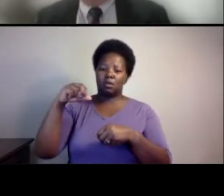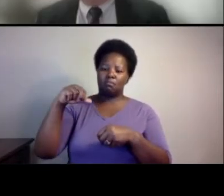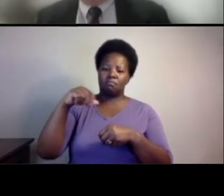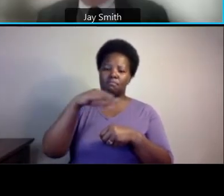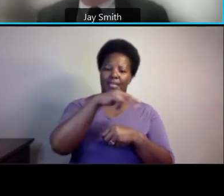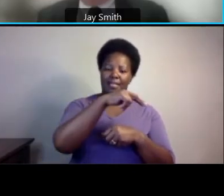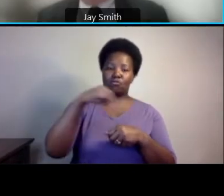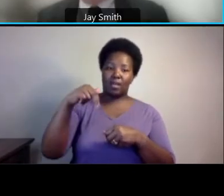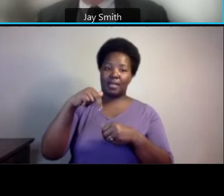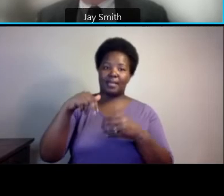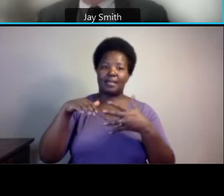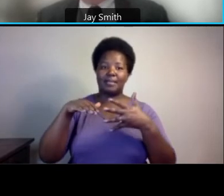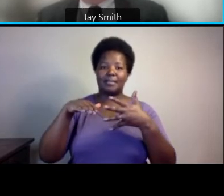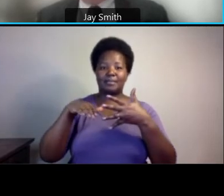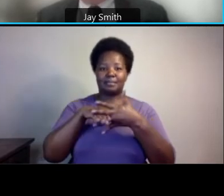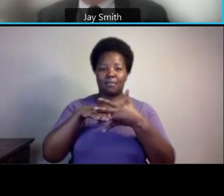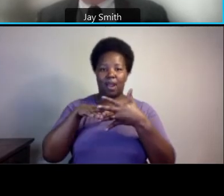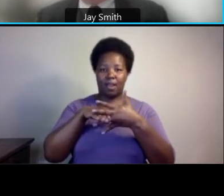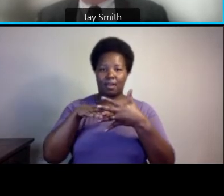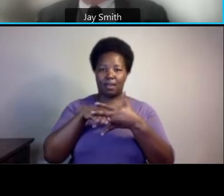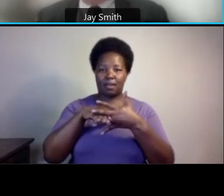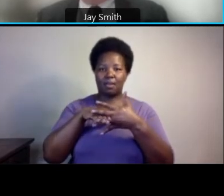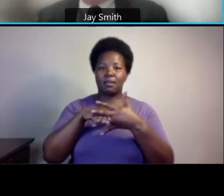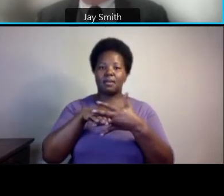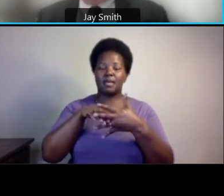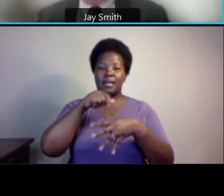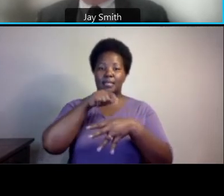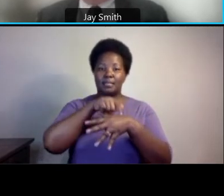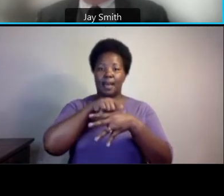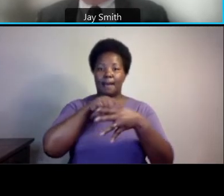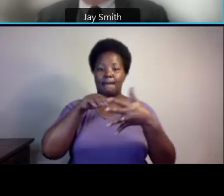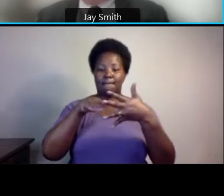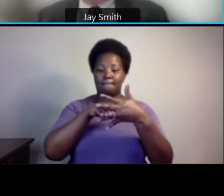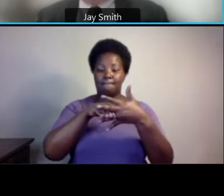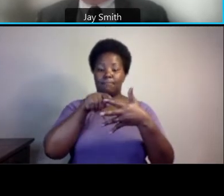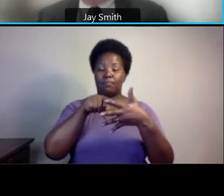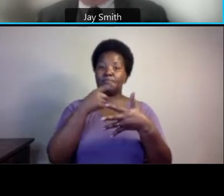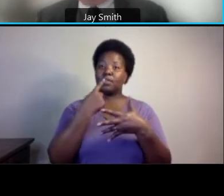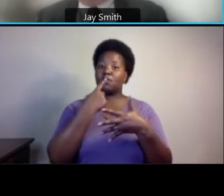provides some uh time between the when the red lightness so if you're crossing the street